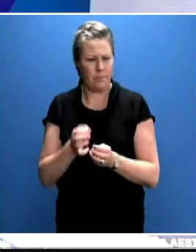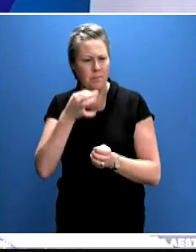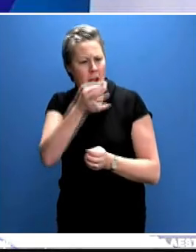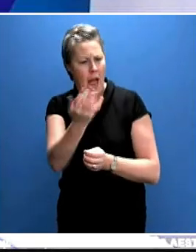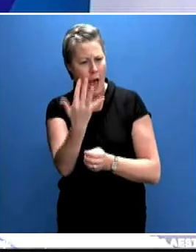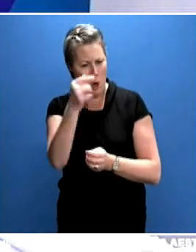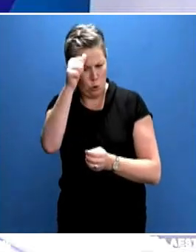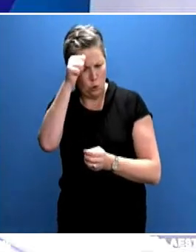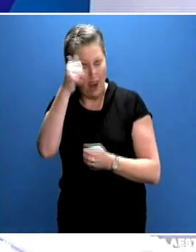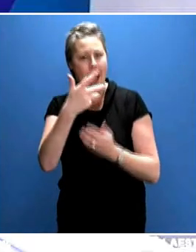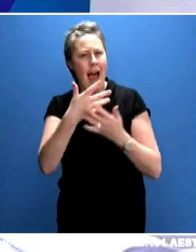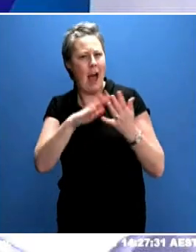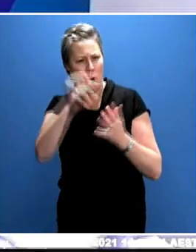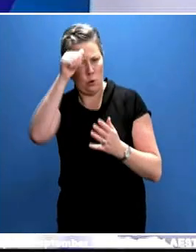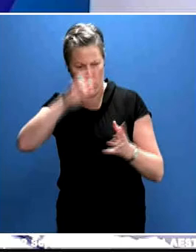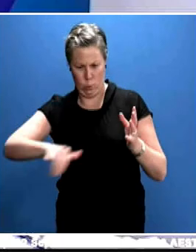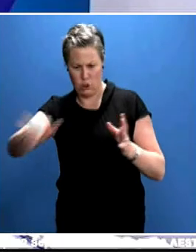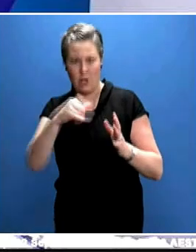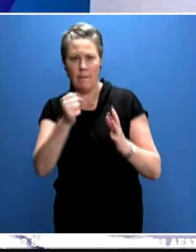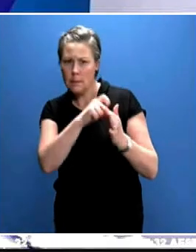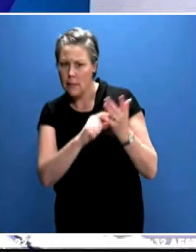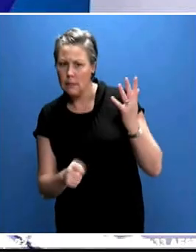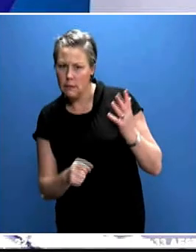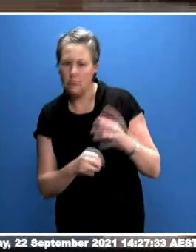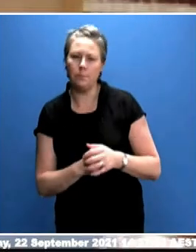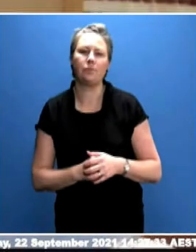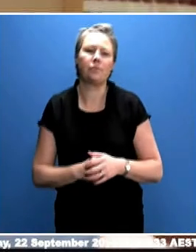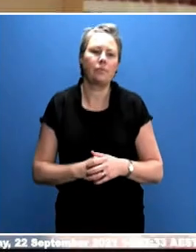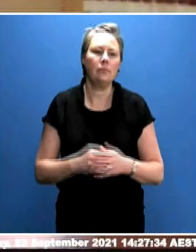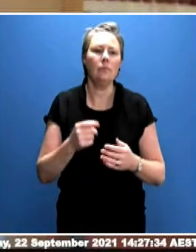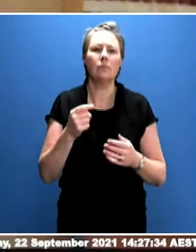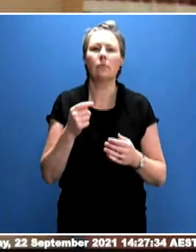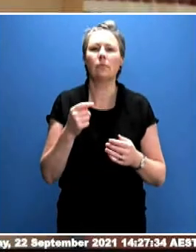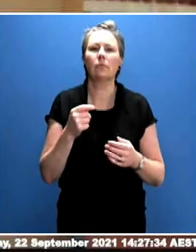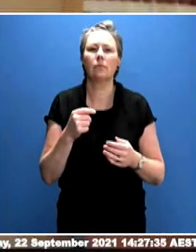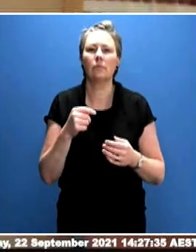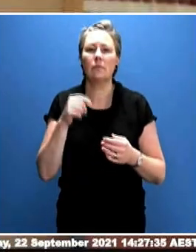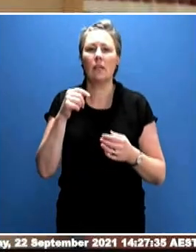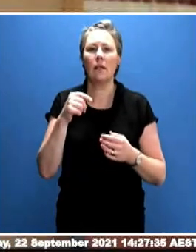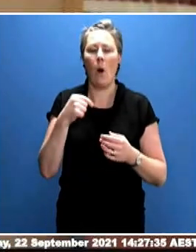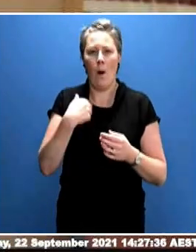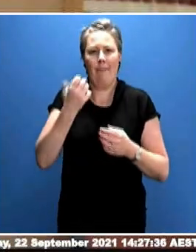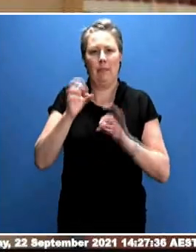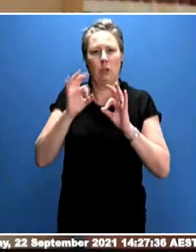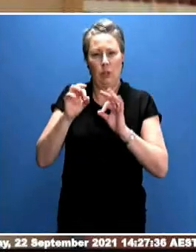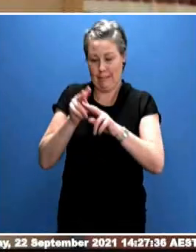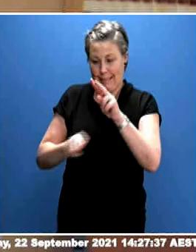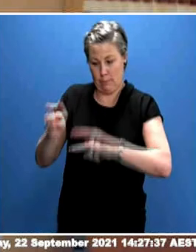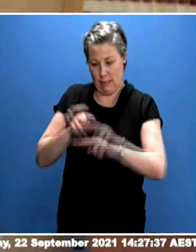How is that determined? We use the legislative definition. Their assessment has usually been made by the time the referral is made.